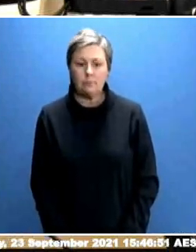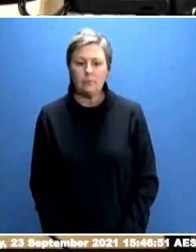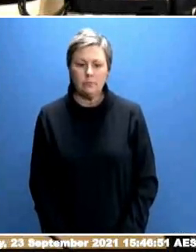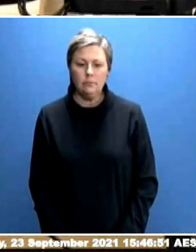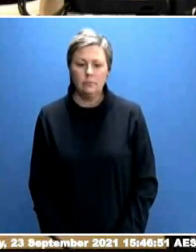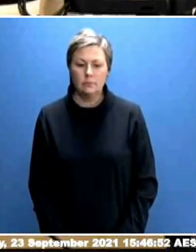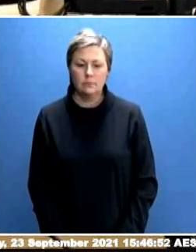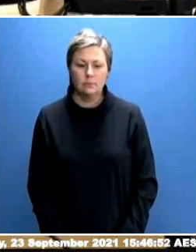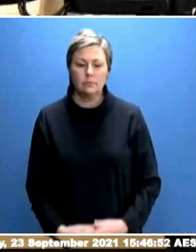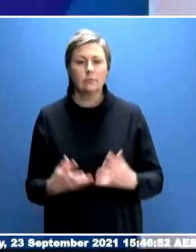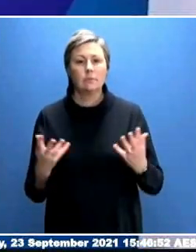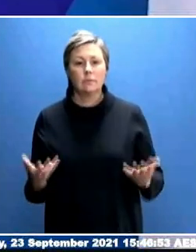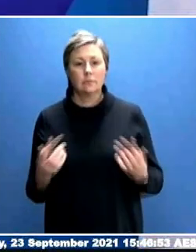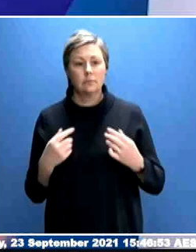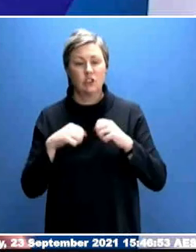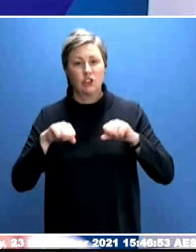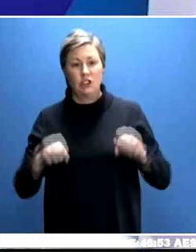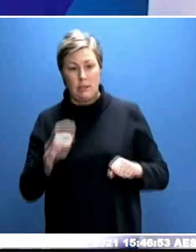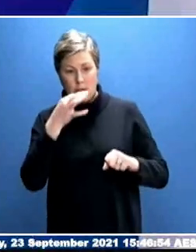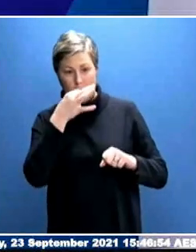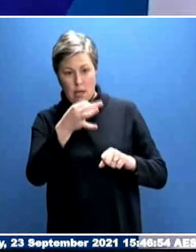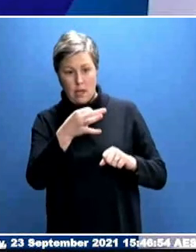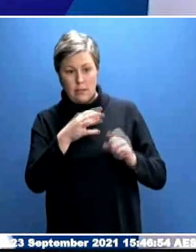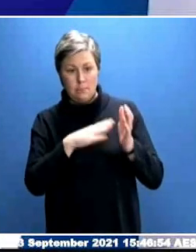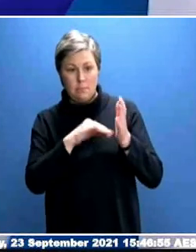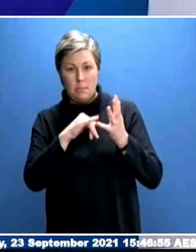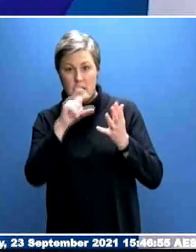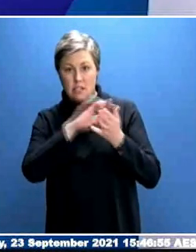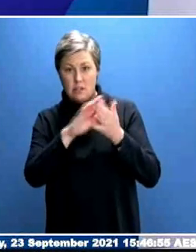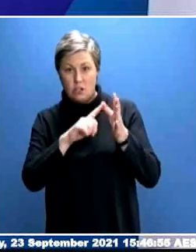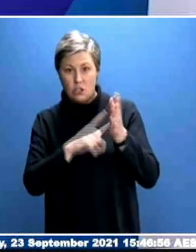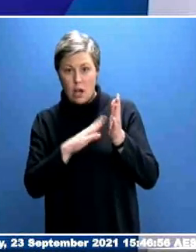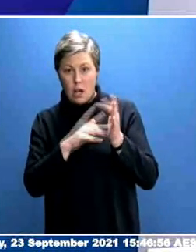Ms Chalmers, I take it you don't have any questions to put to Ms Kerr.